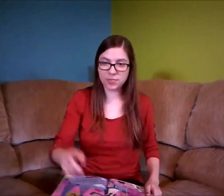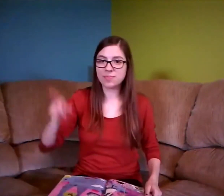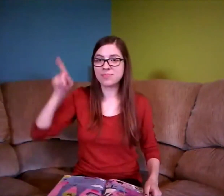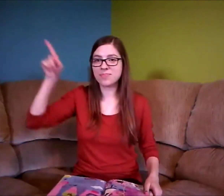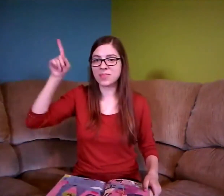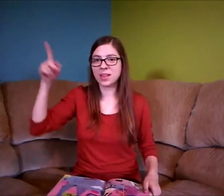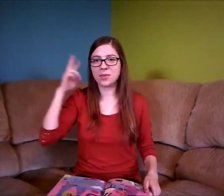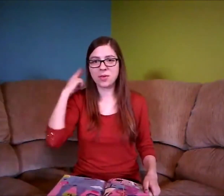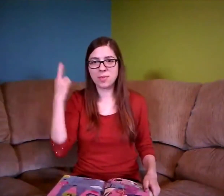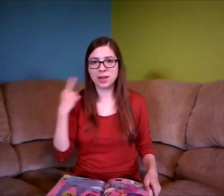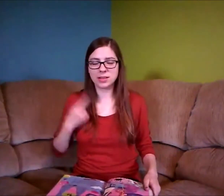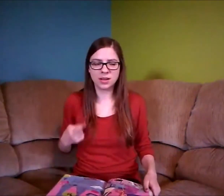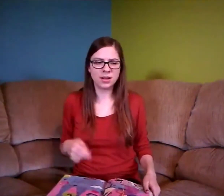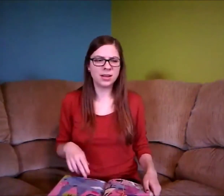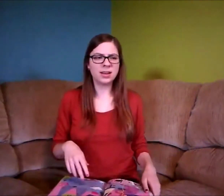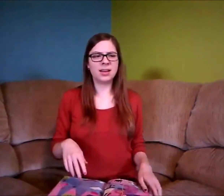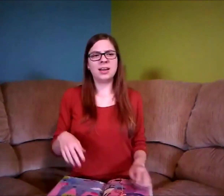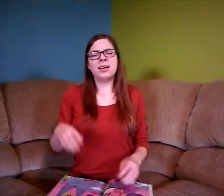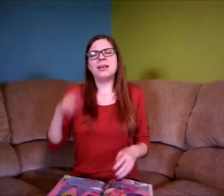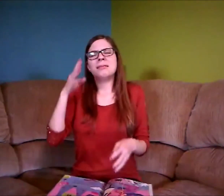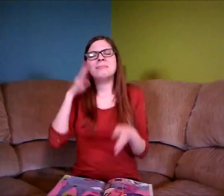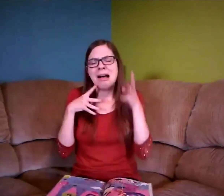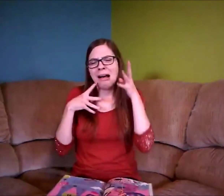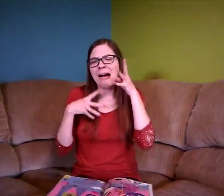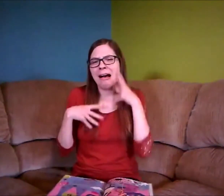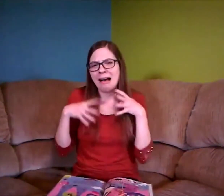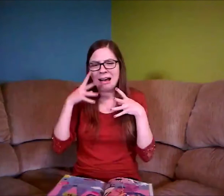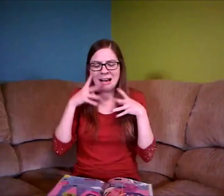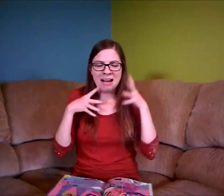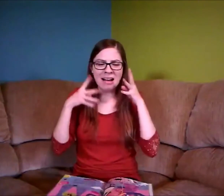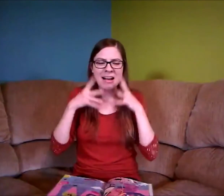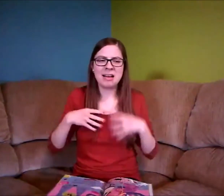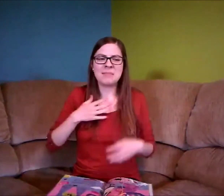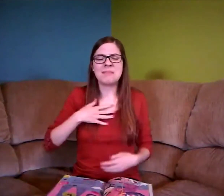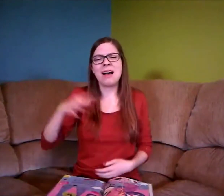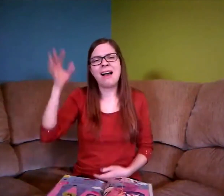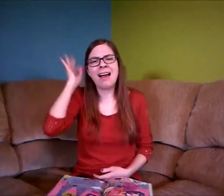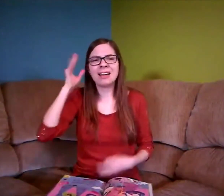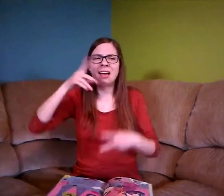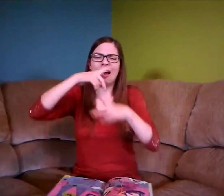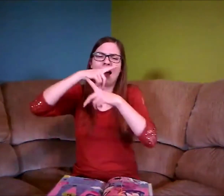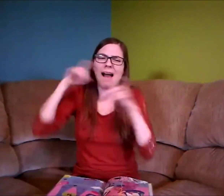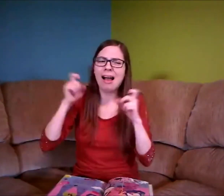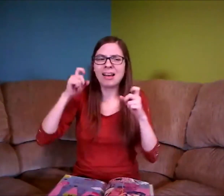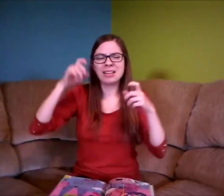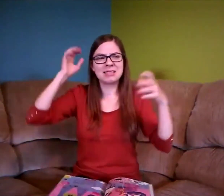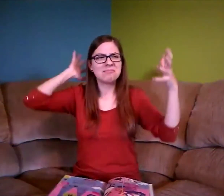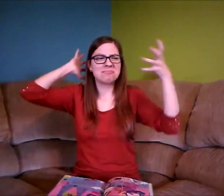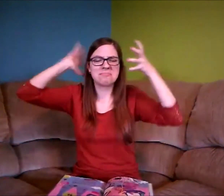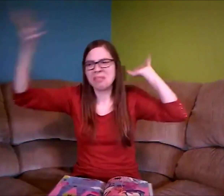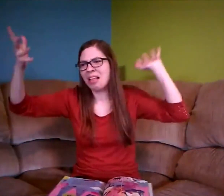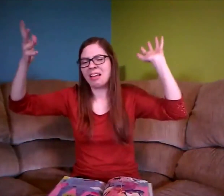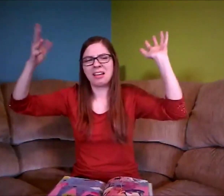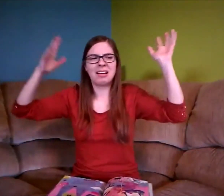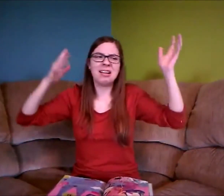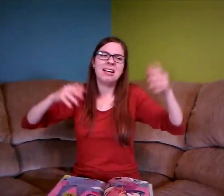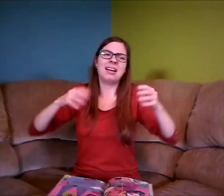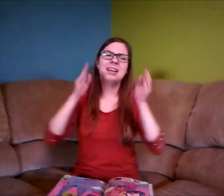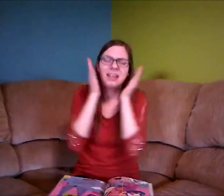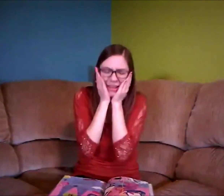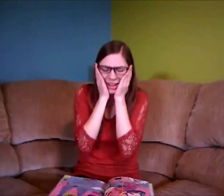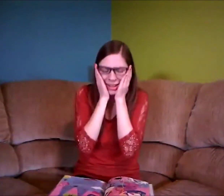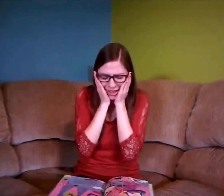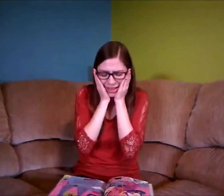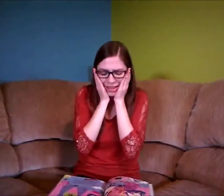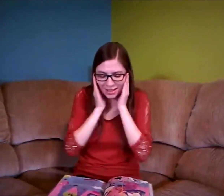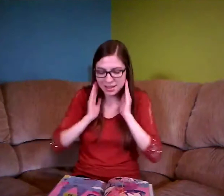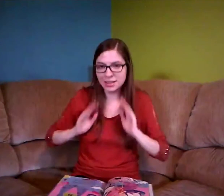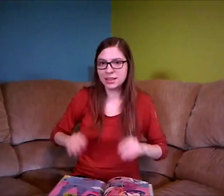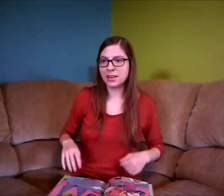From up above he heard her whine, upset her hair had lost it's shine.